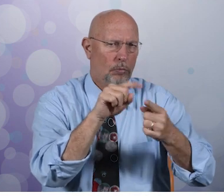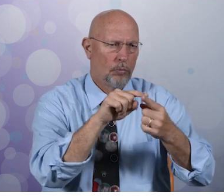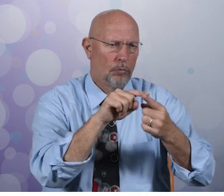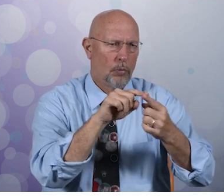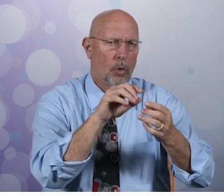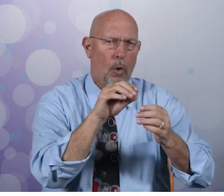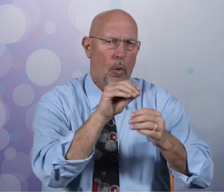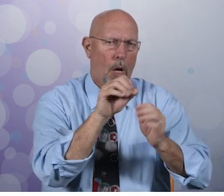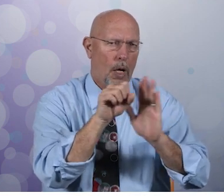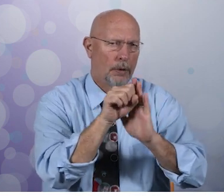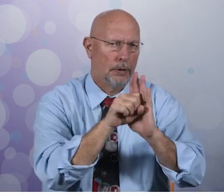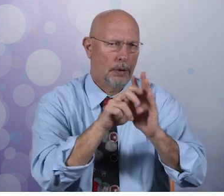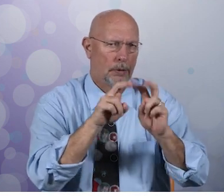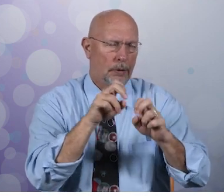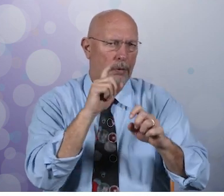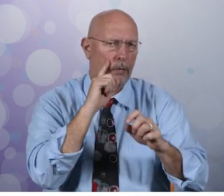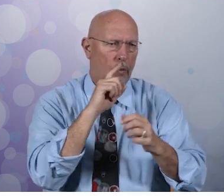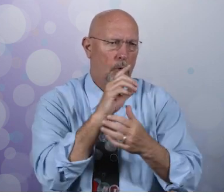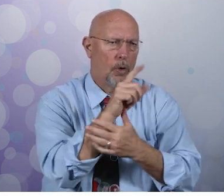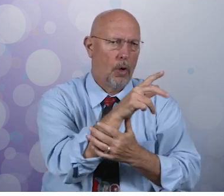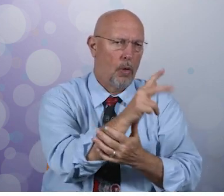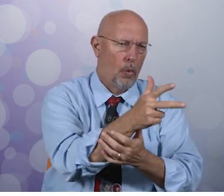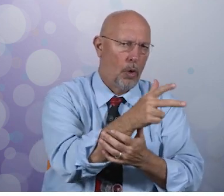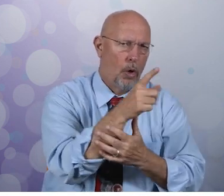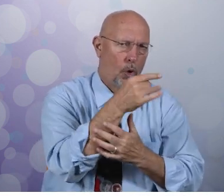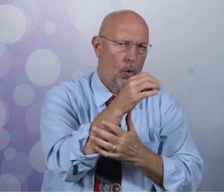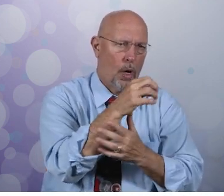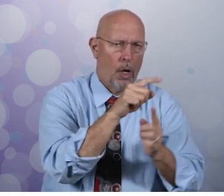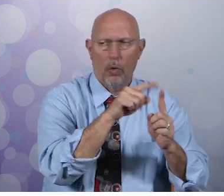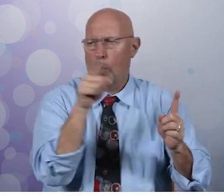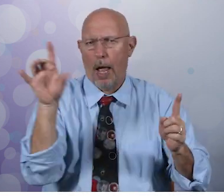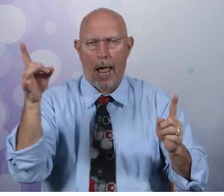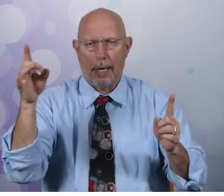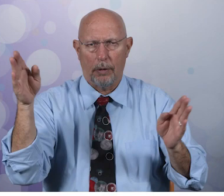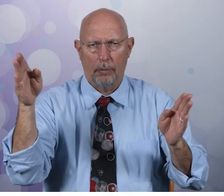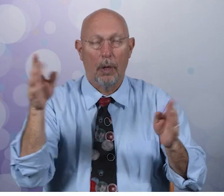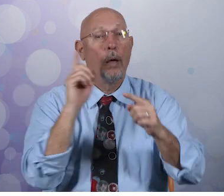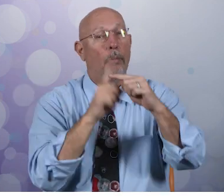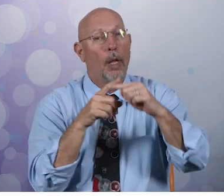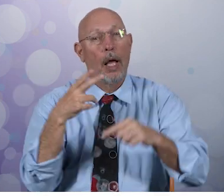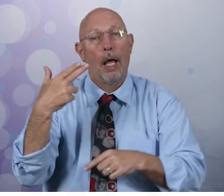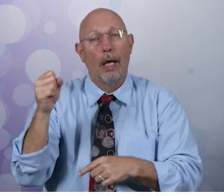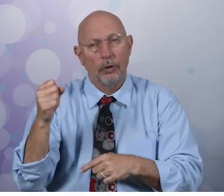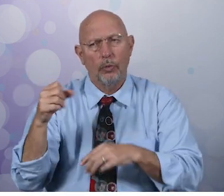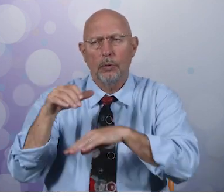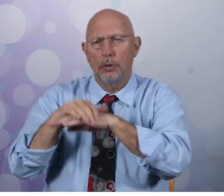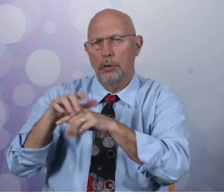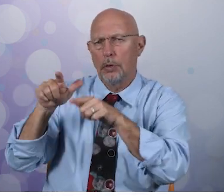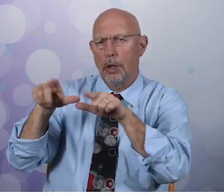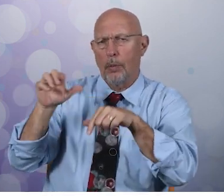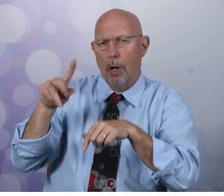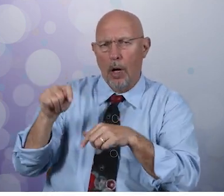state tests for grades 3 through 8, and also in high school in English language arts, mathematics,